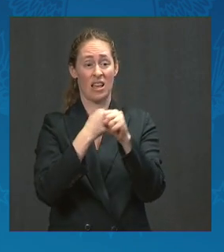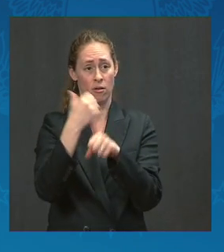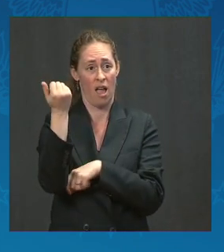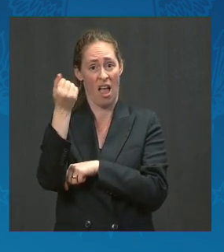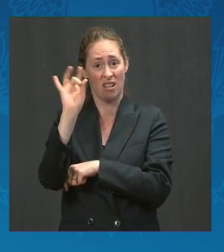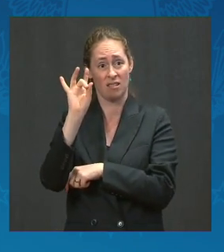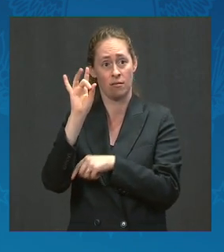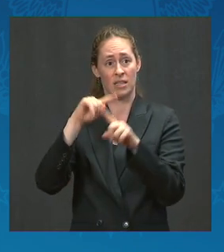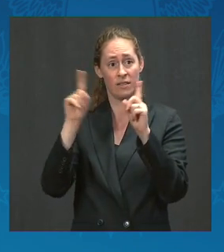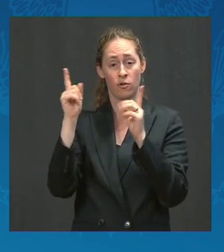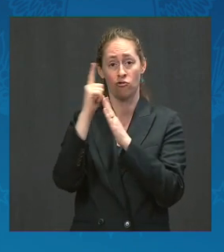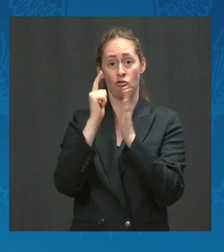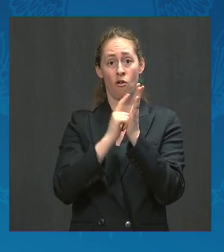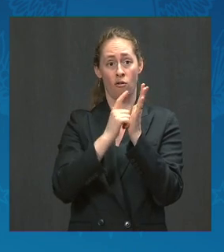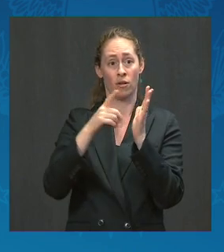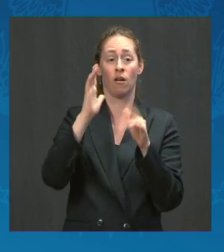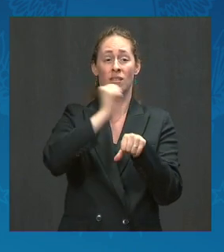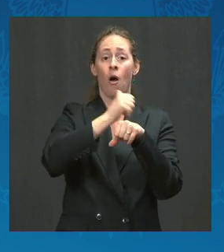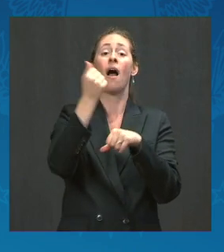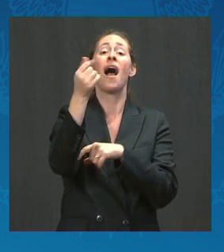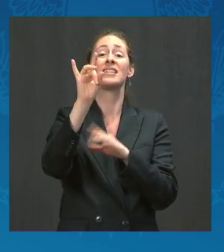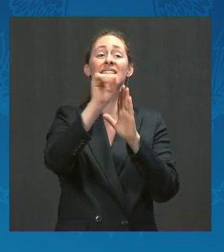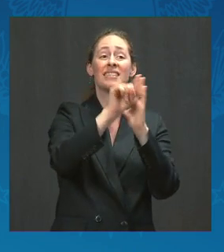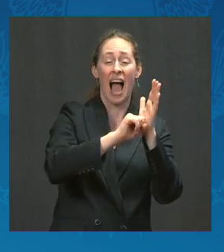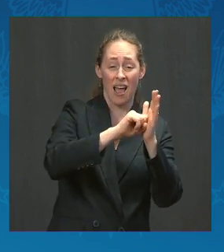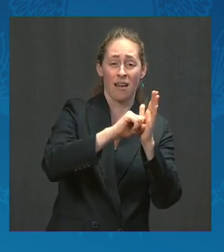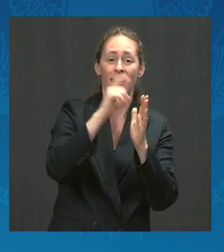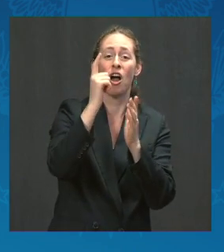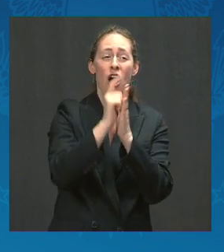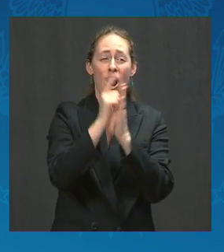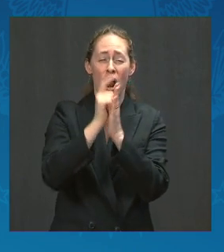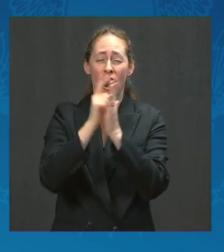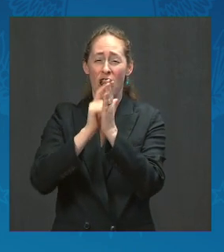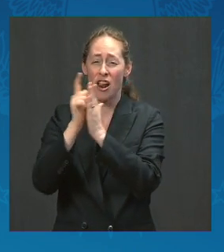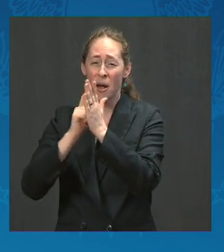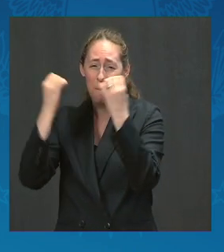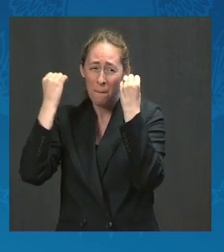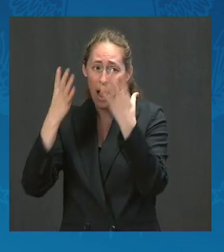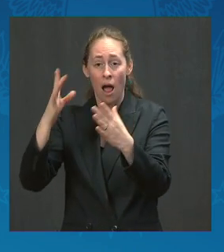that will make it more difficult to vote.